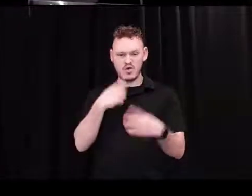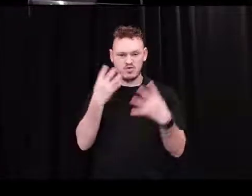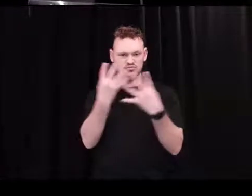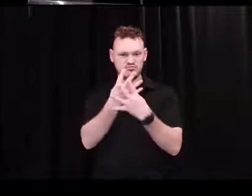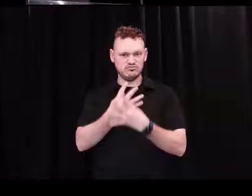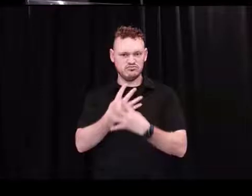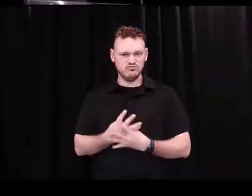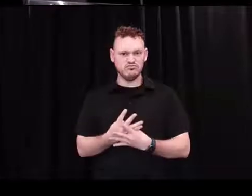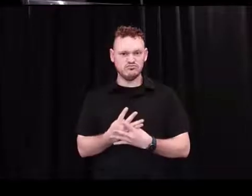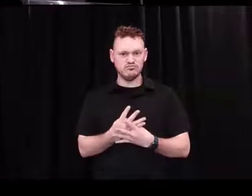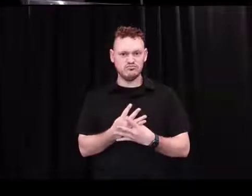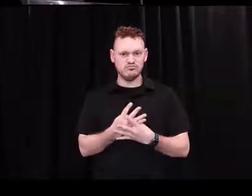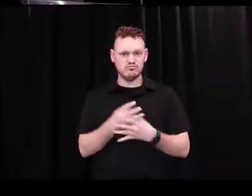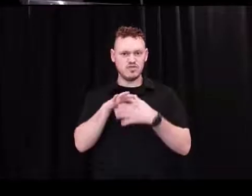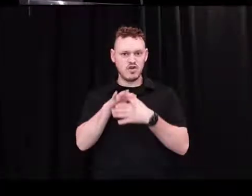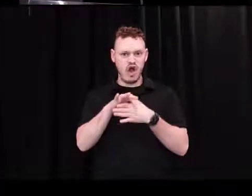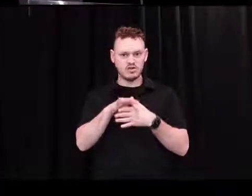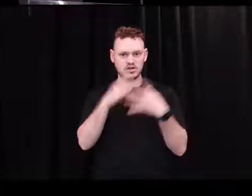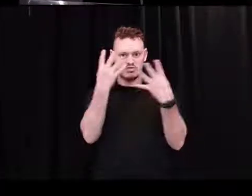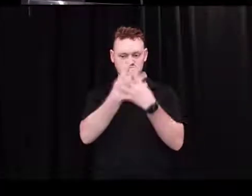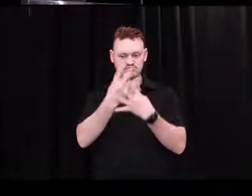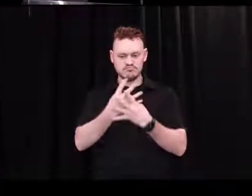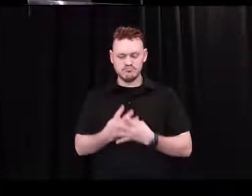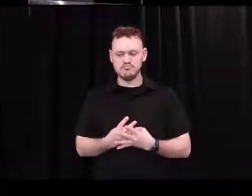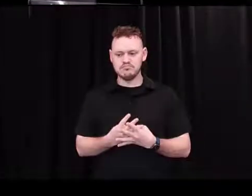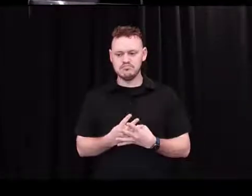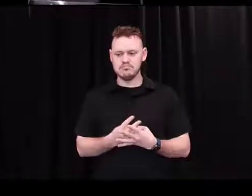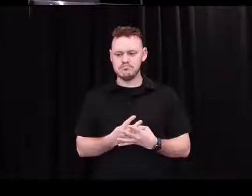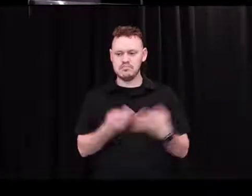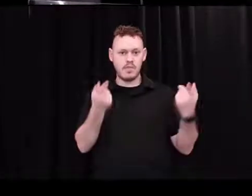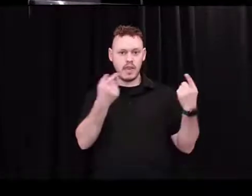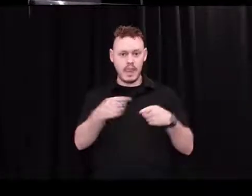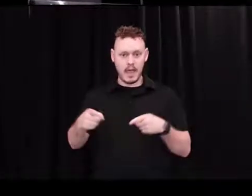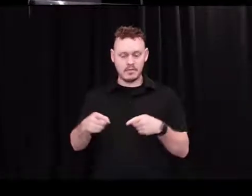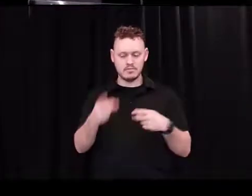right? And we're sorting it, and as we do, we get a visual affordance that tells us what